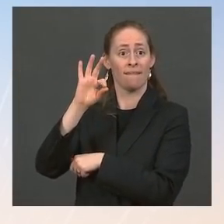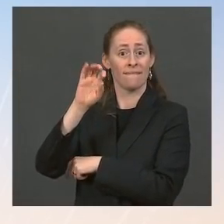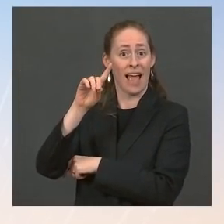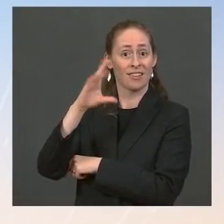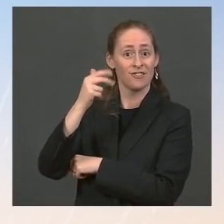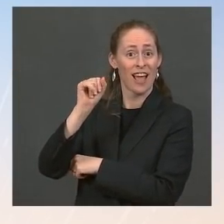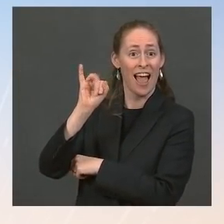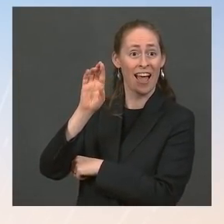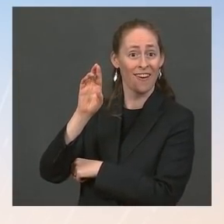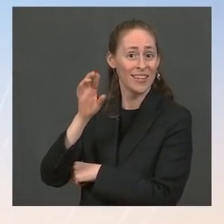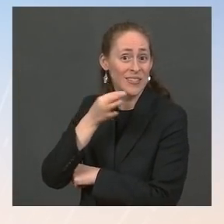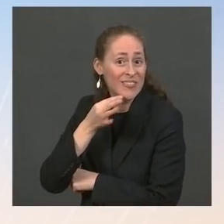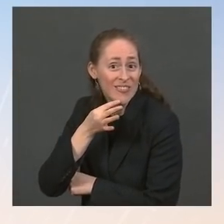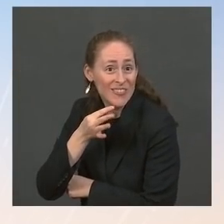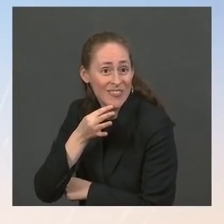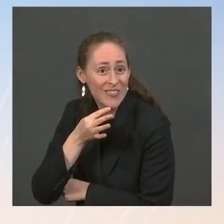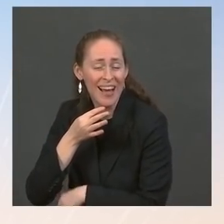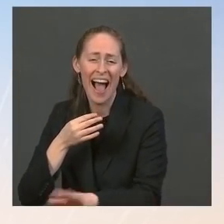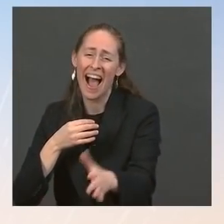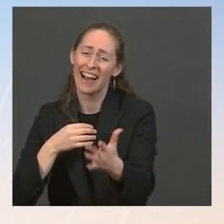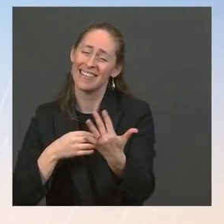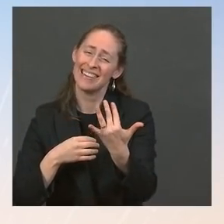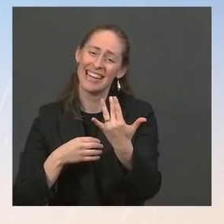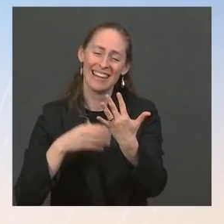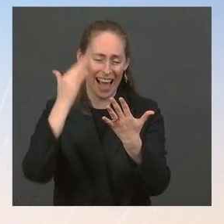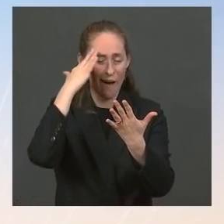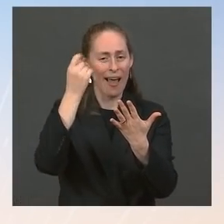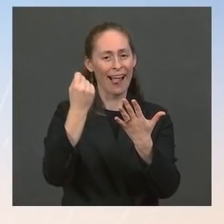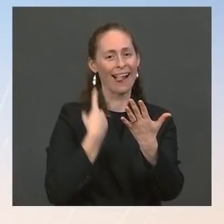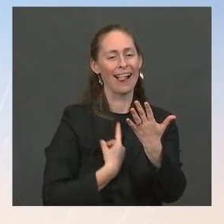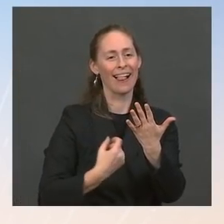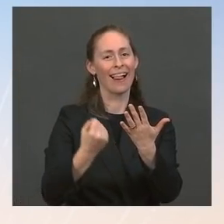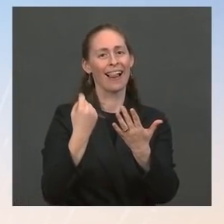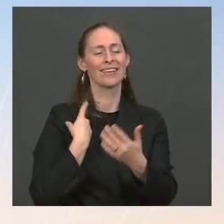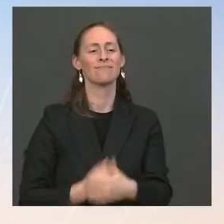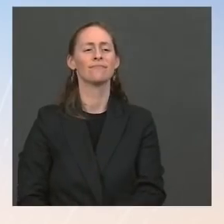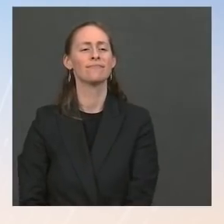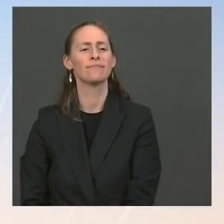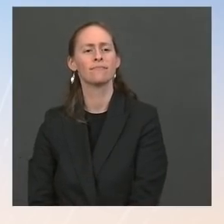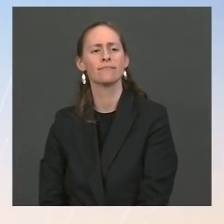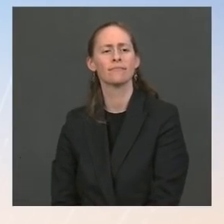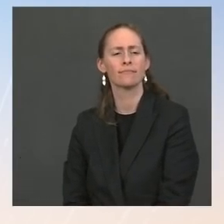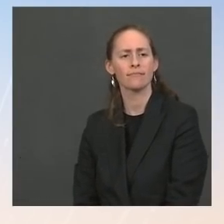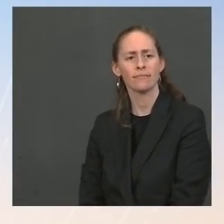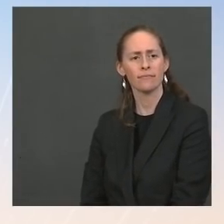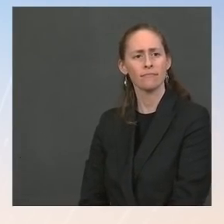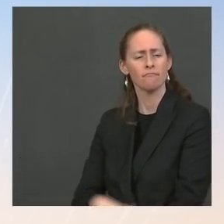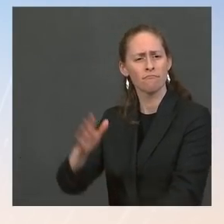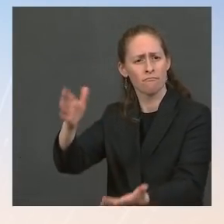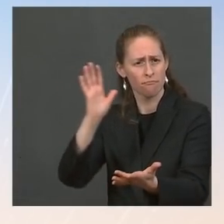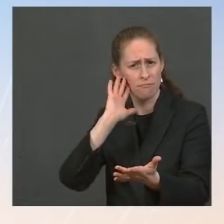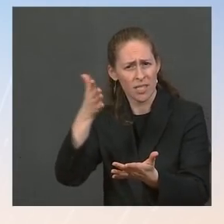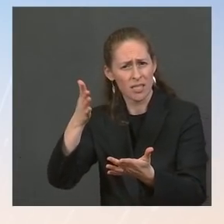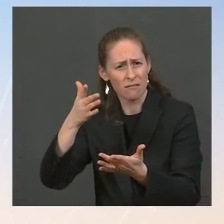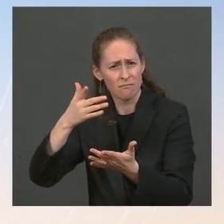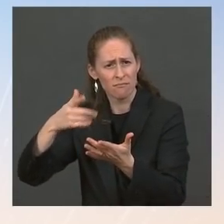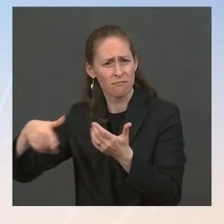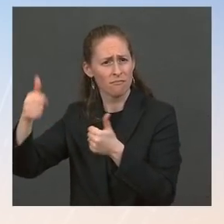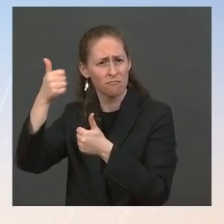I understand the interest. The Press: And can you just confirm again that we're expecting to have a press conference with the heads of Mexico and Canada ?